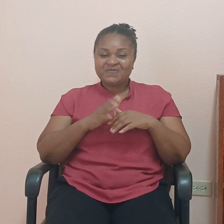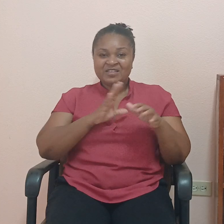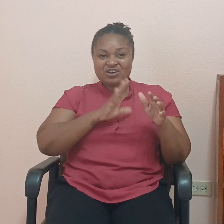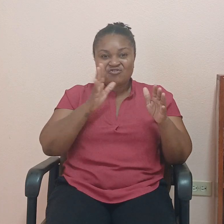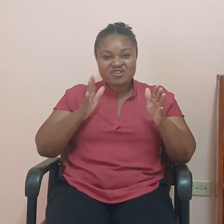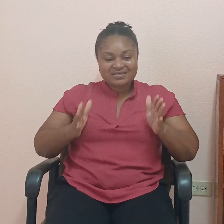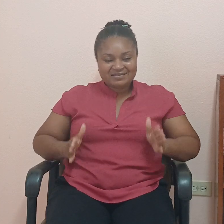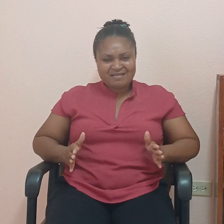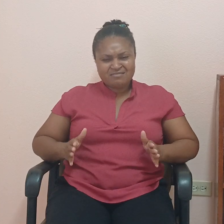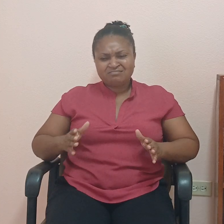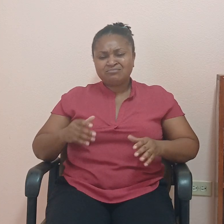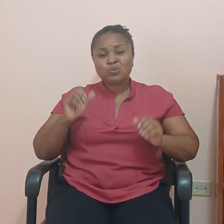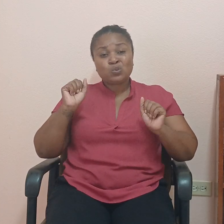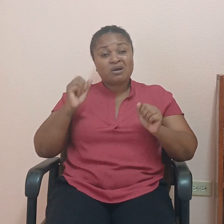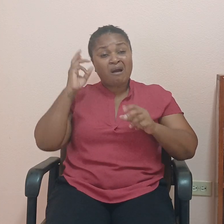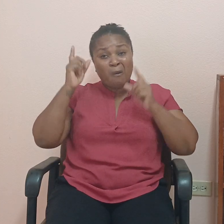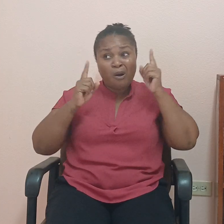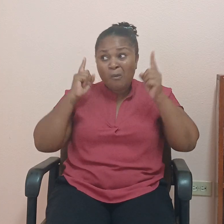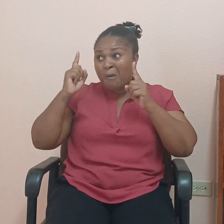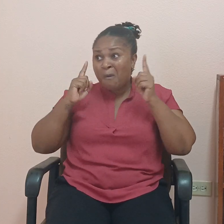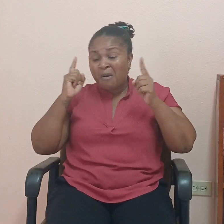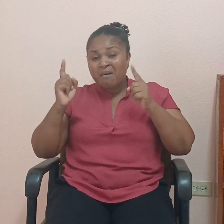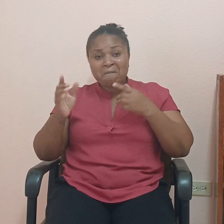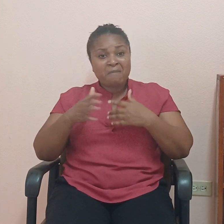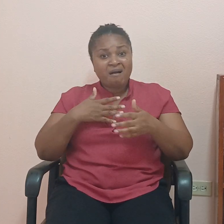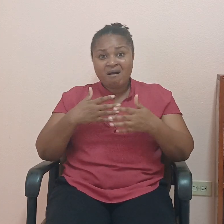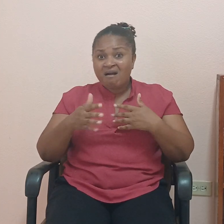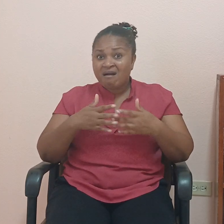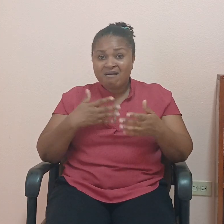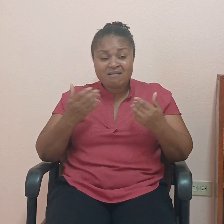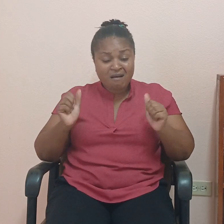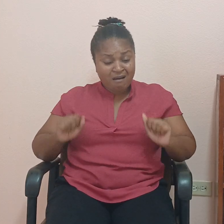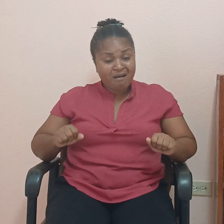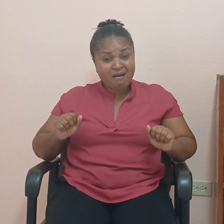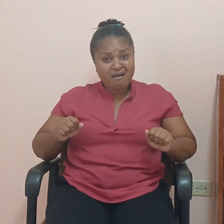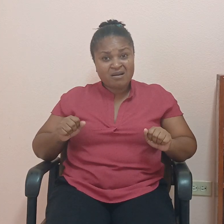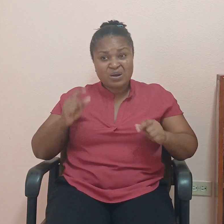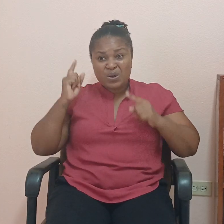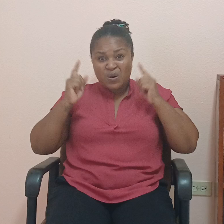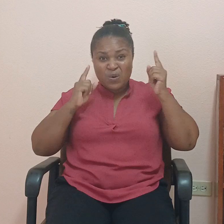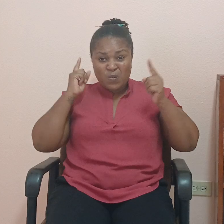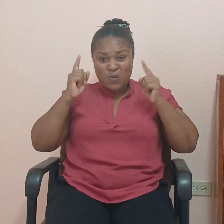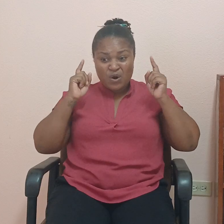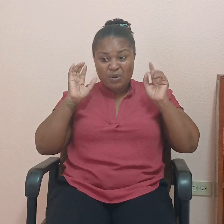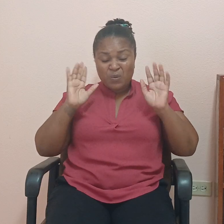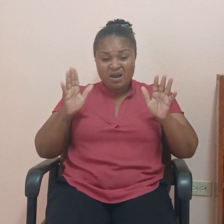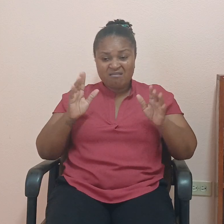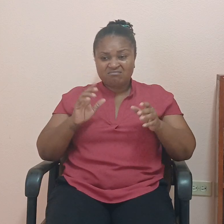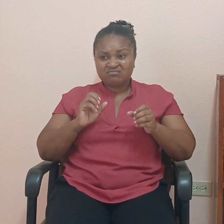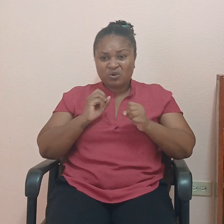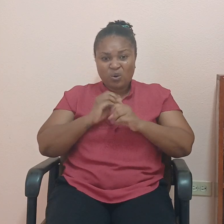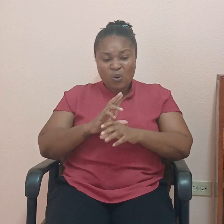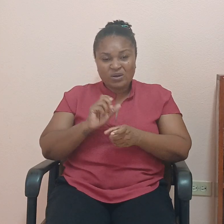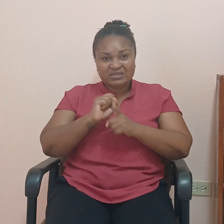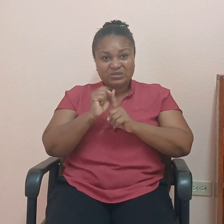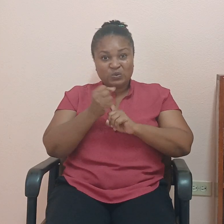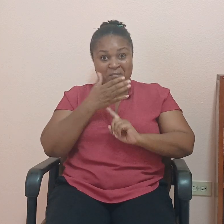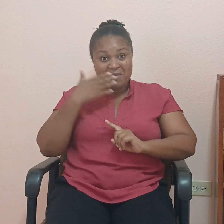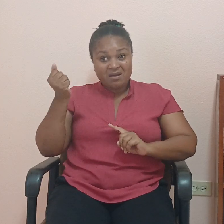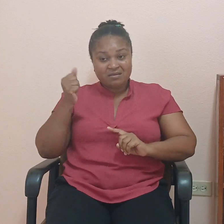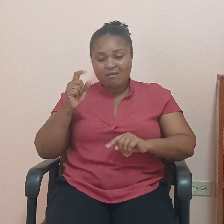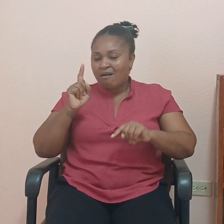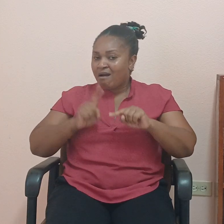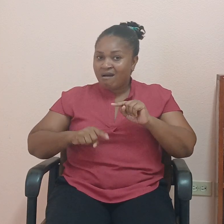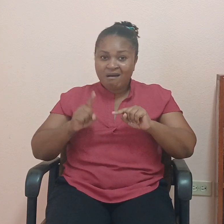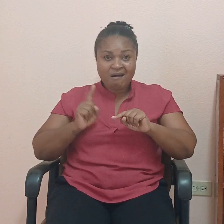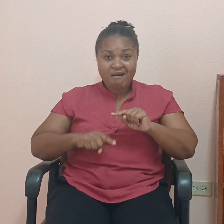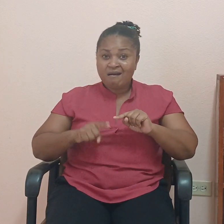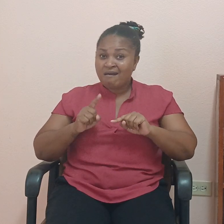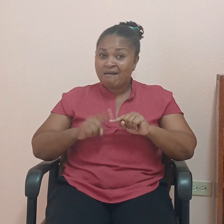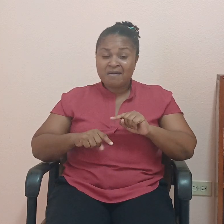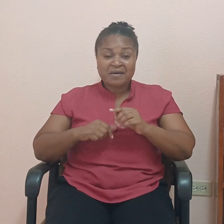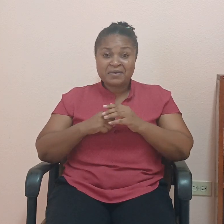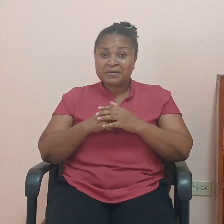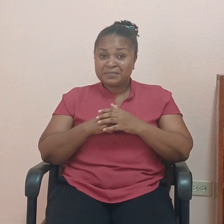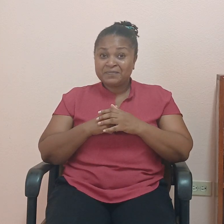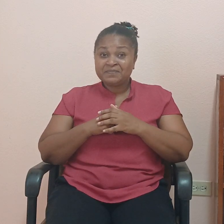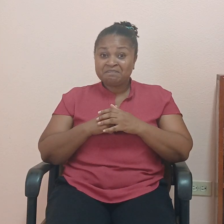WORRY ALL WE WANT, AND THE WORRY WILL NOT CAUSE THE SITUATION TO GET BETTER. IT CERTAINLY WON’T